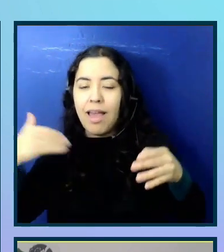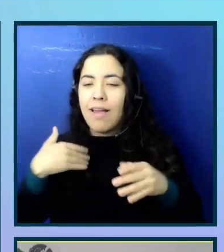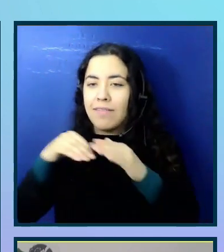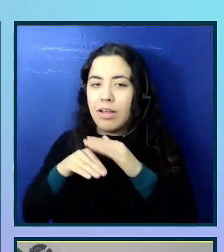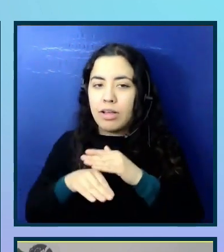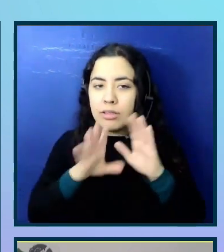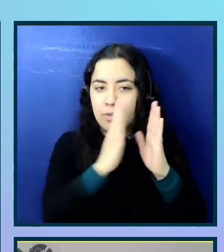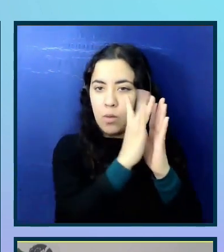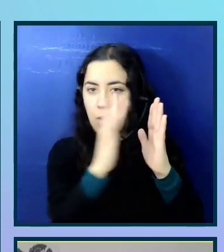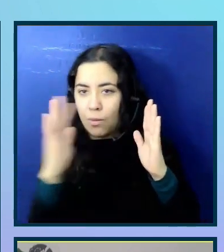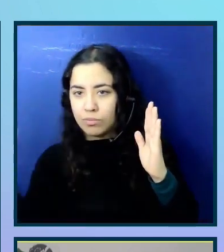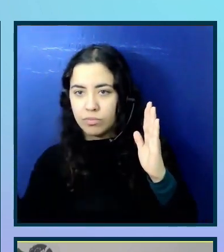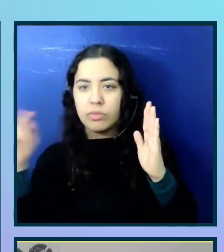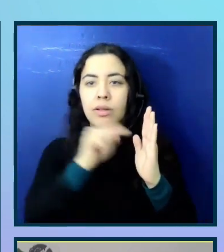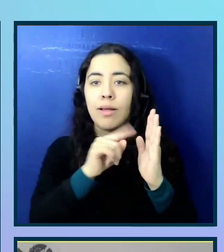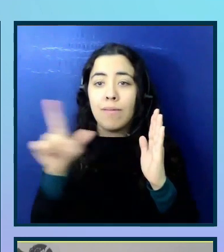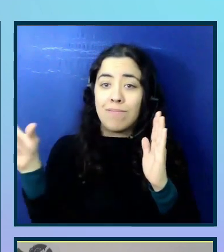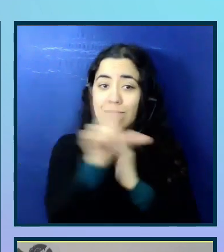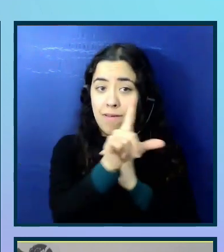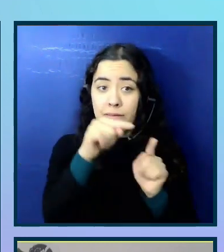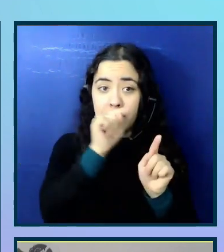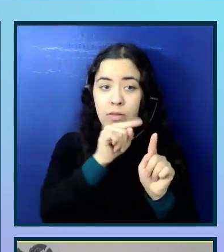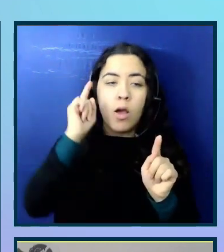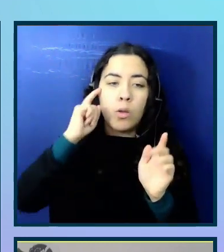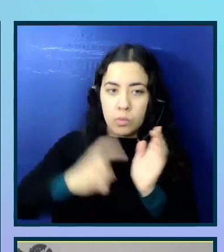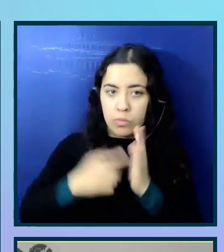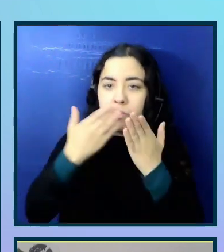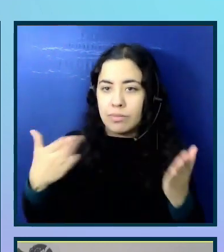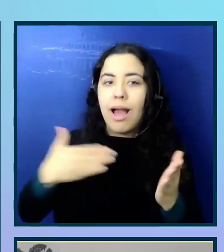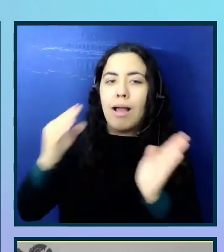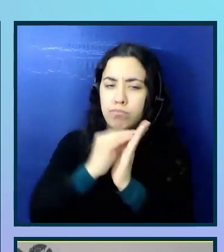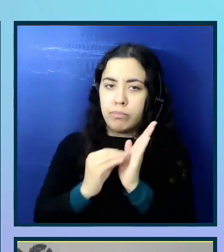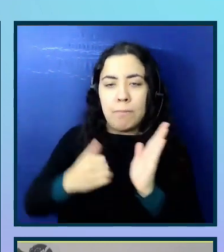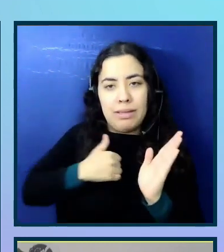I have things I can document as a designer on my own, and on the far right,